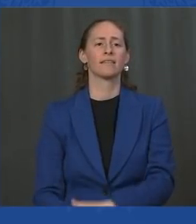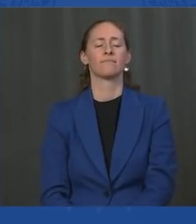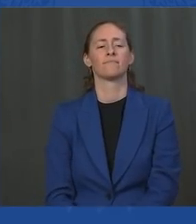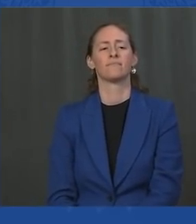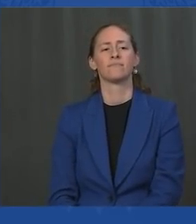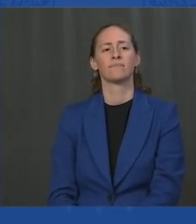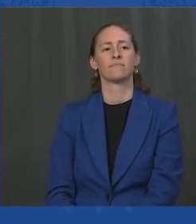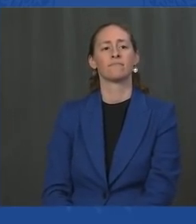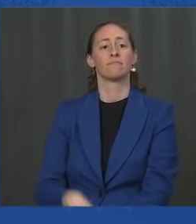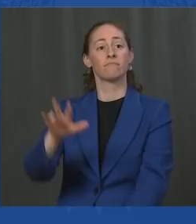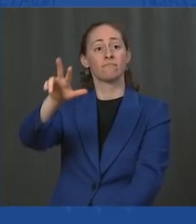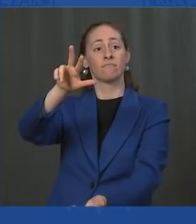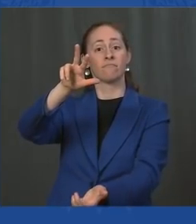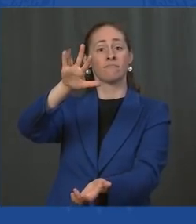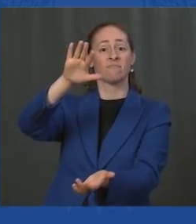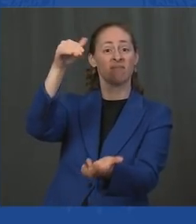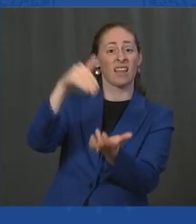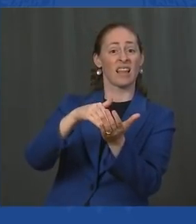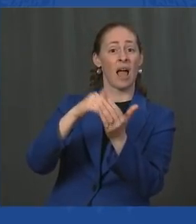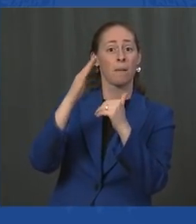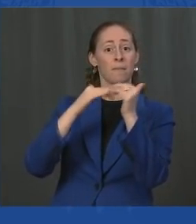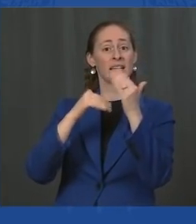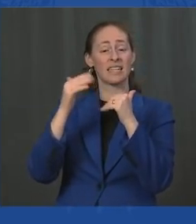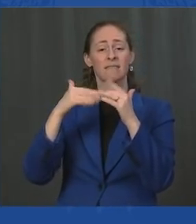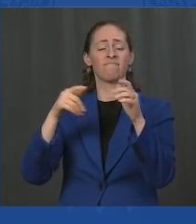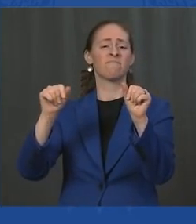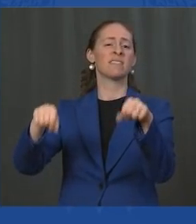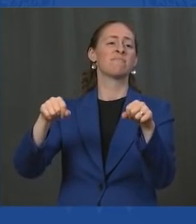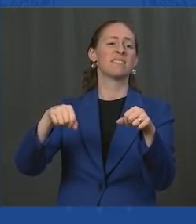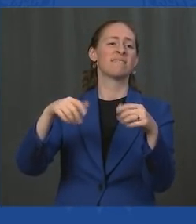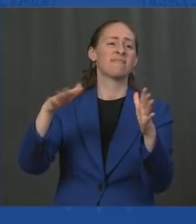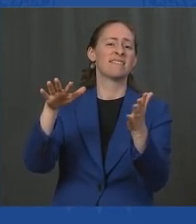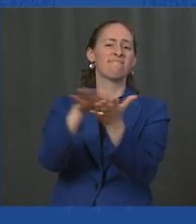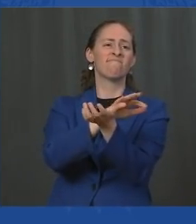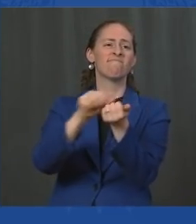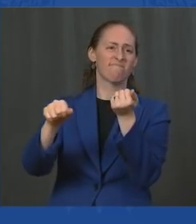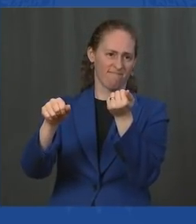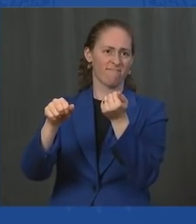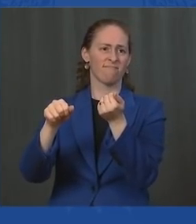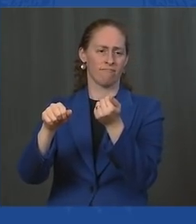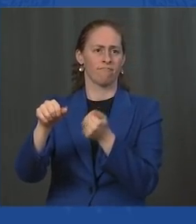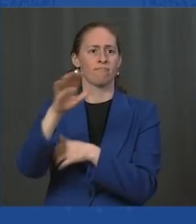And more than 4,400 firefighters from the state and my federal team